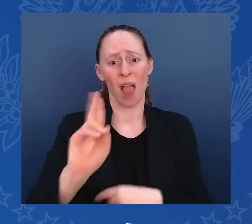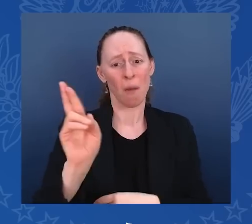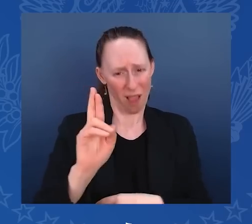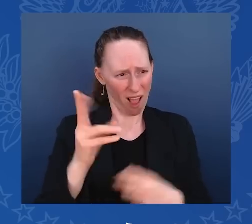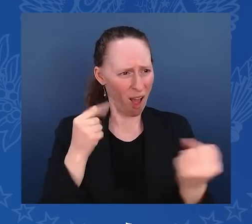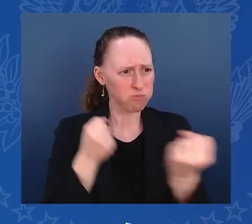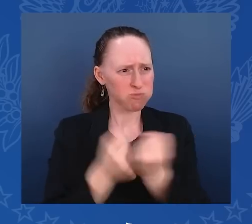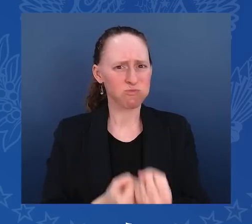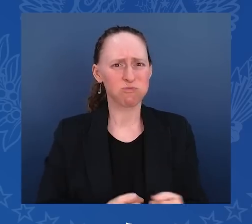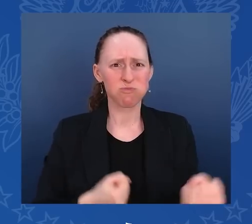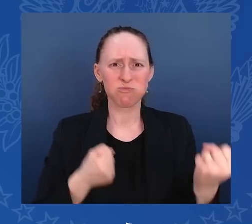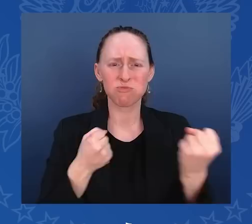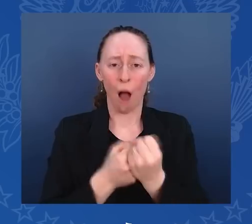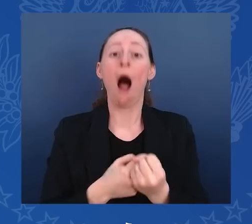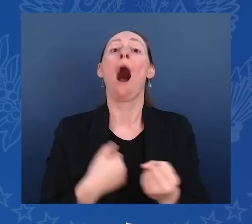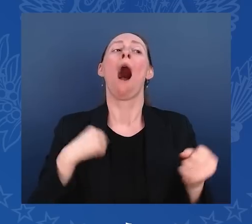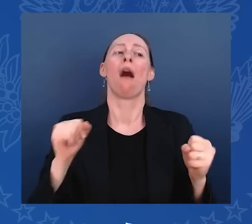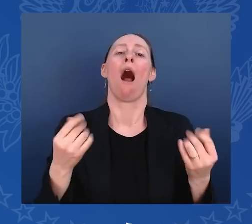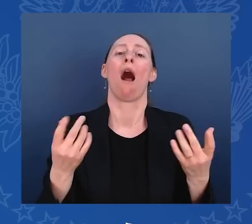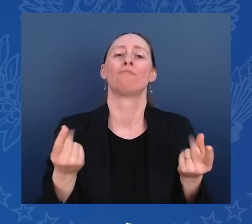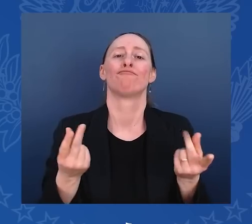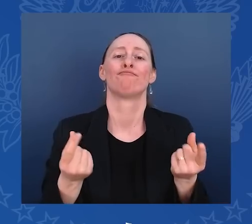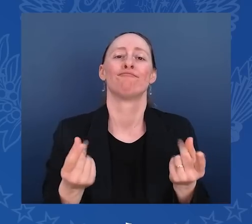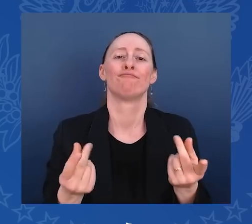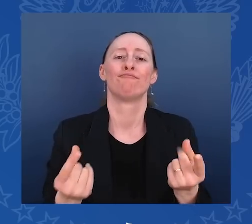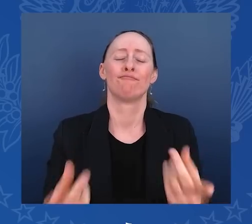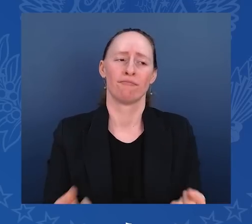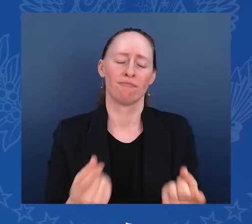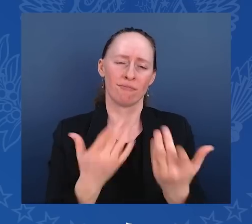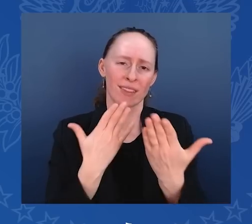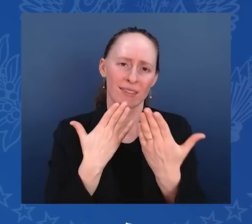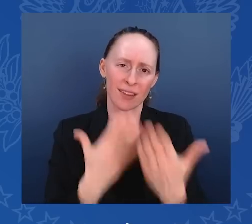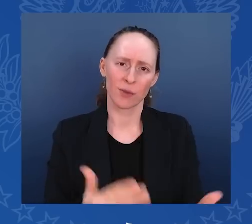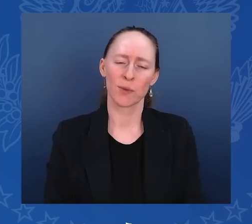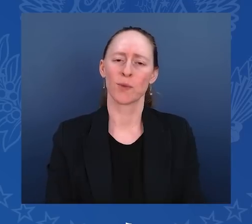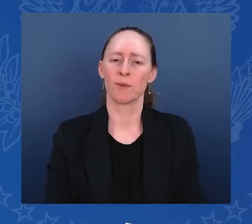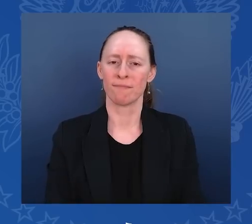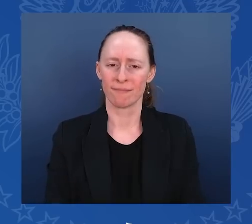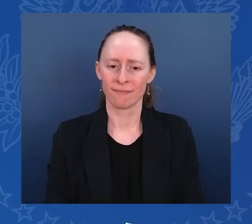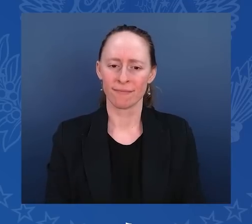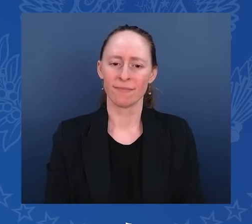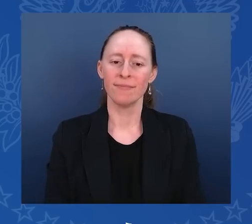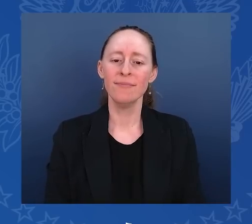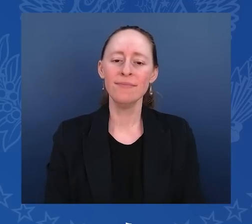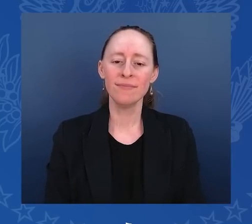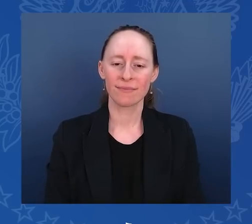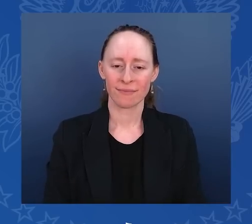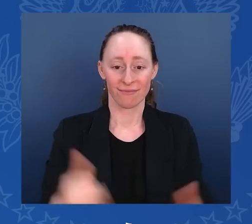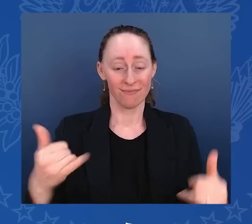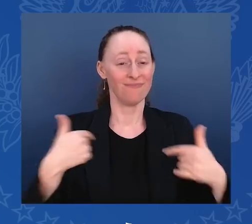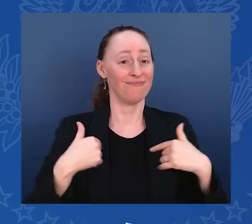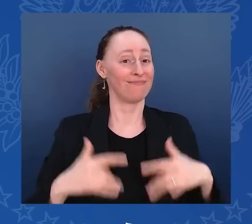So we thank that as well. Now, it is my pleasure, my sincere pleasure to turn it over